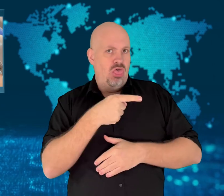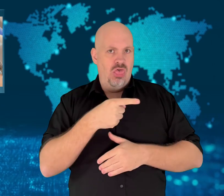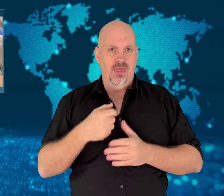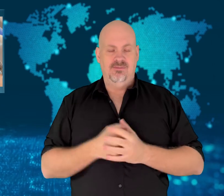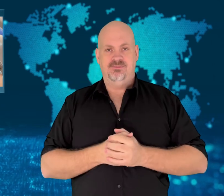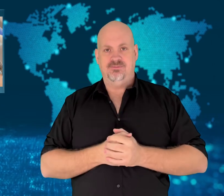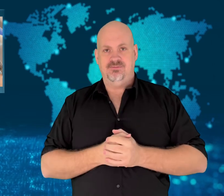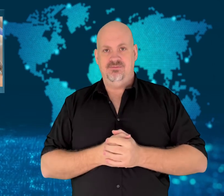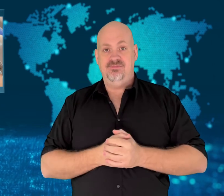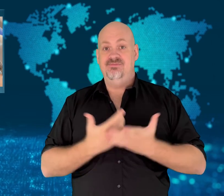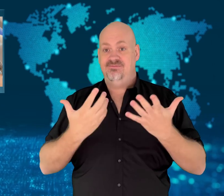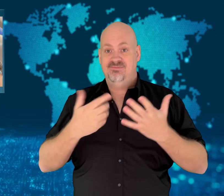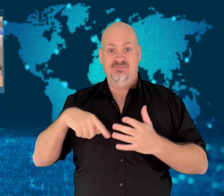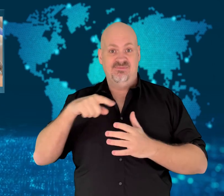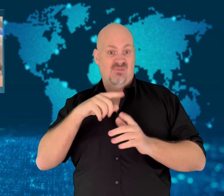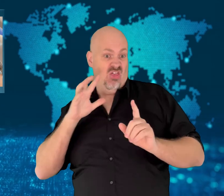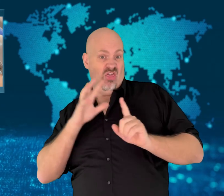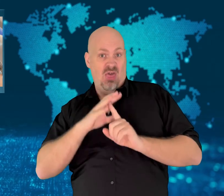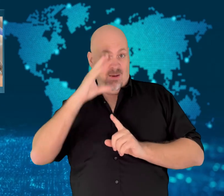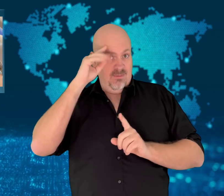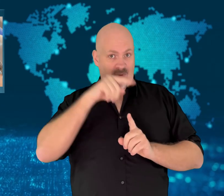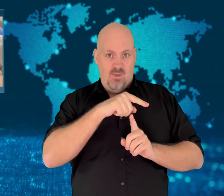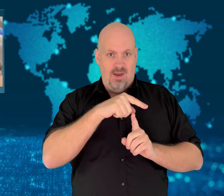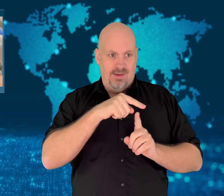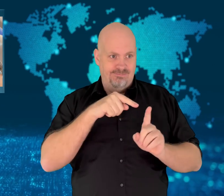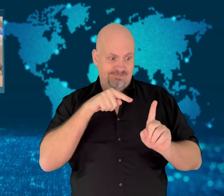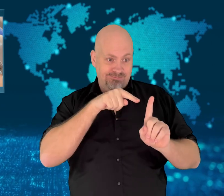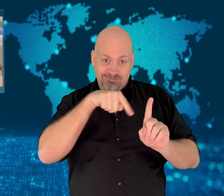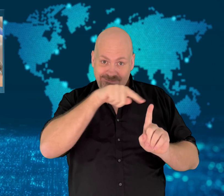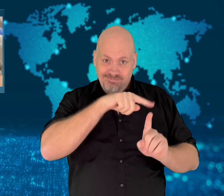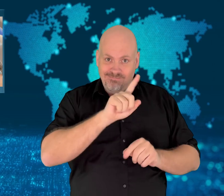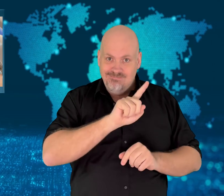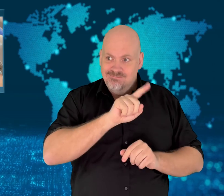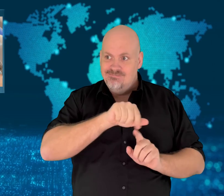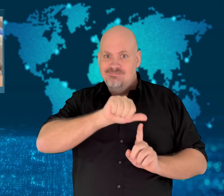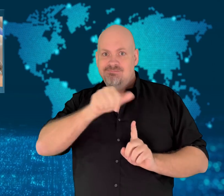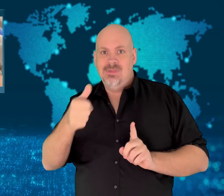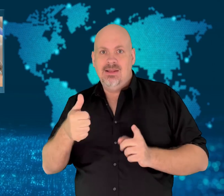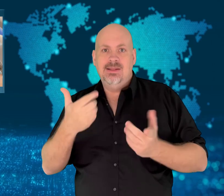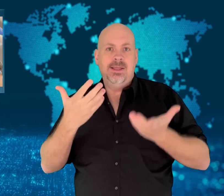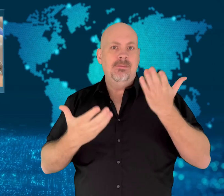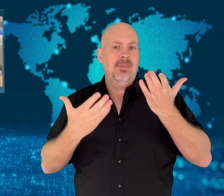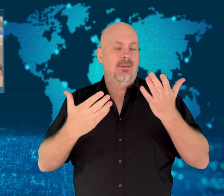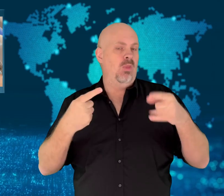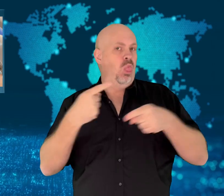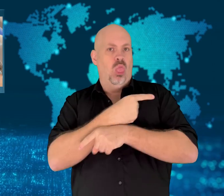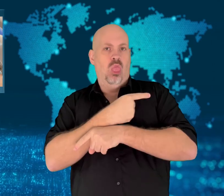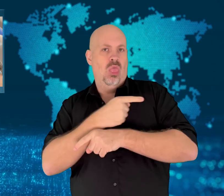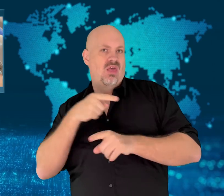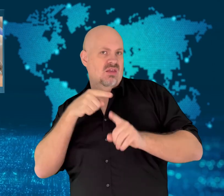That would make the boys mistaken targets in a vigilante attack.